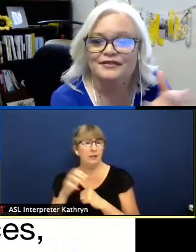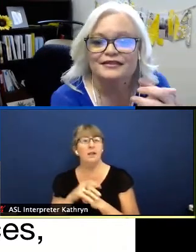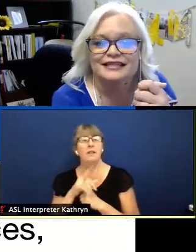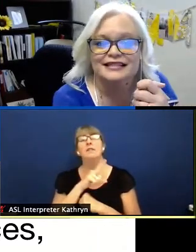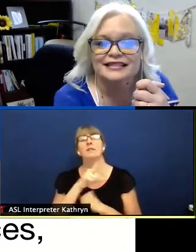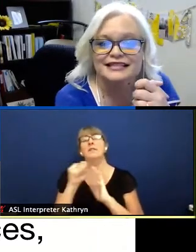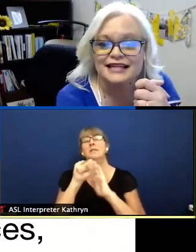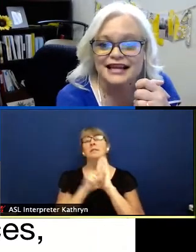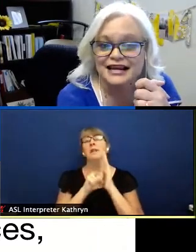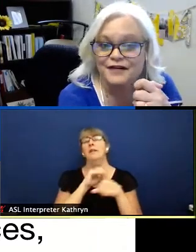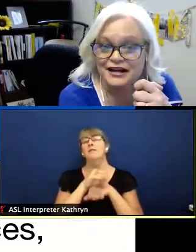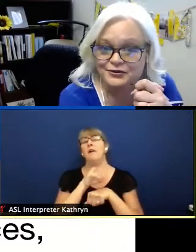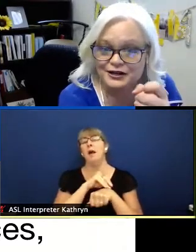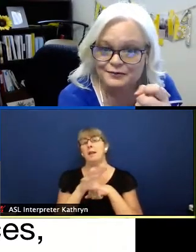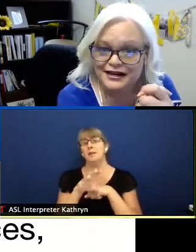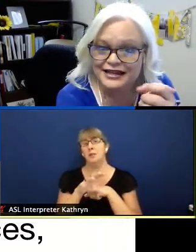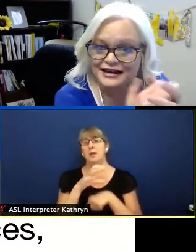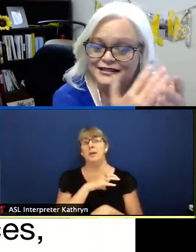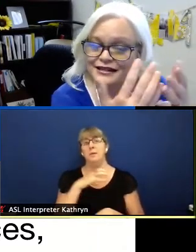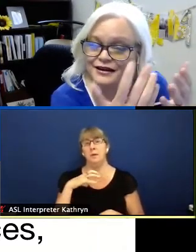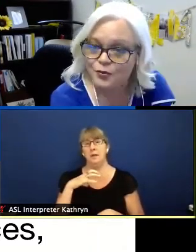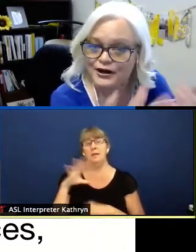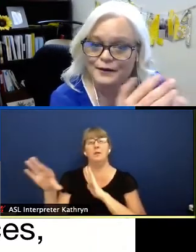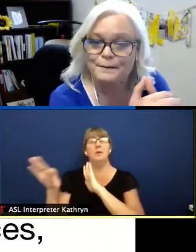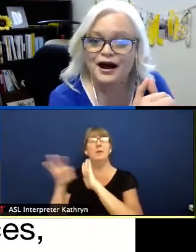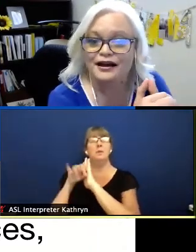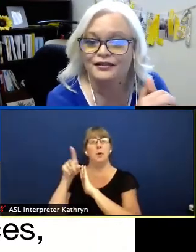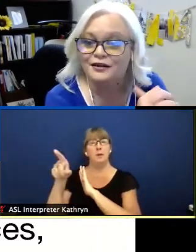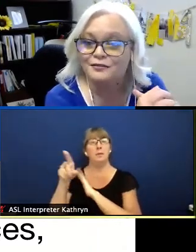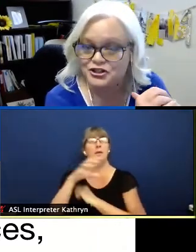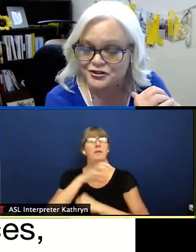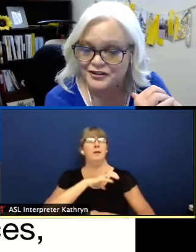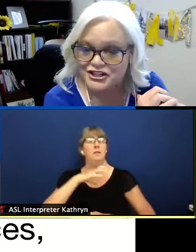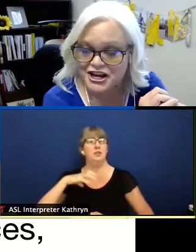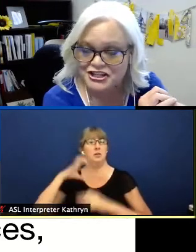This is a state advisory committee that is appointed by the Commissioner of Education.